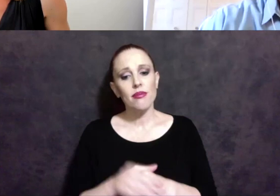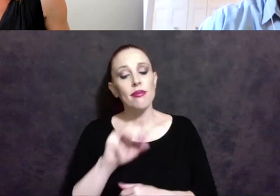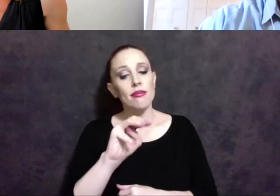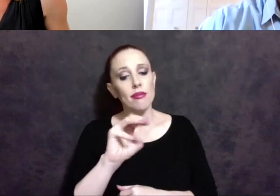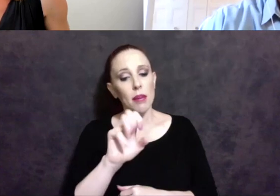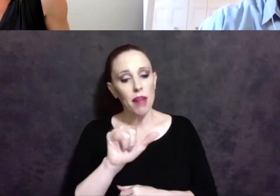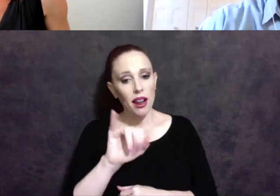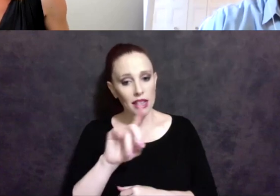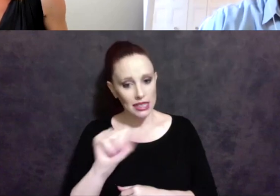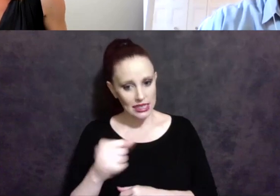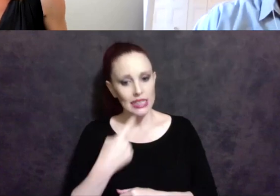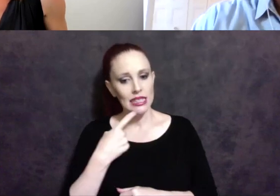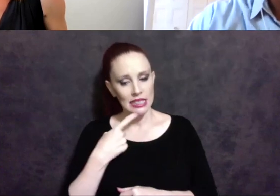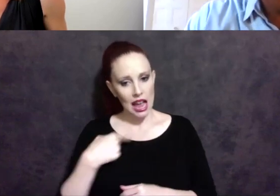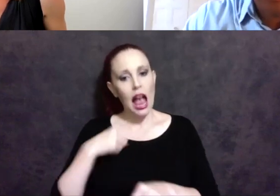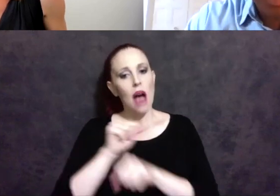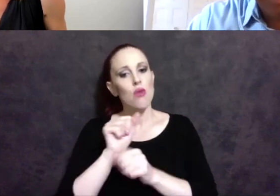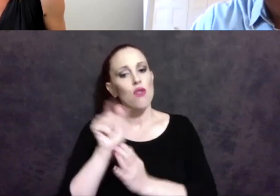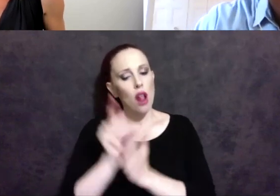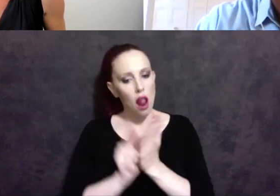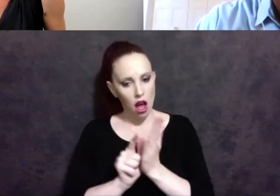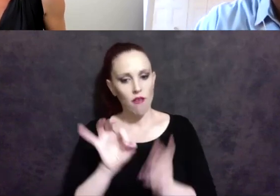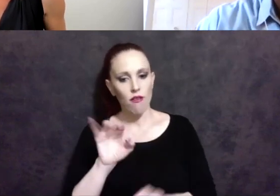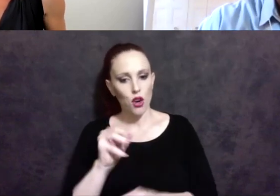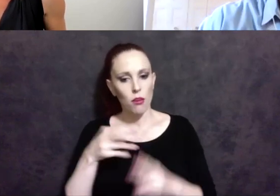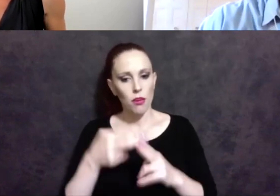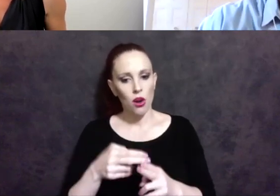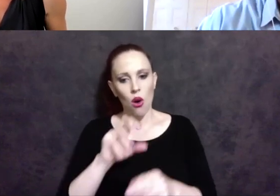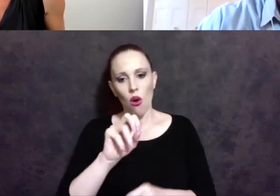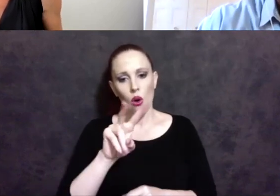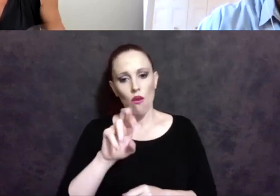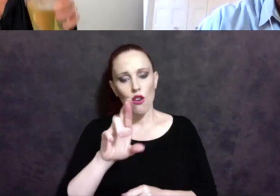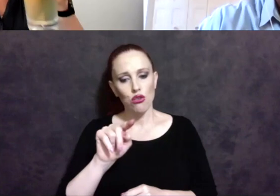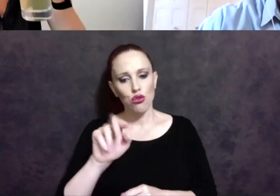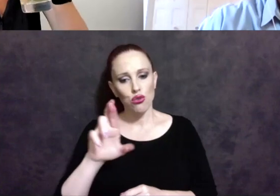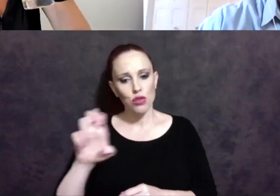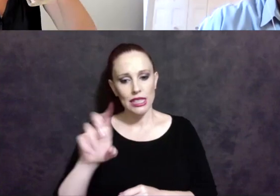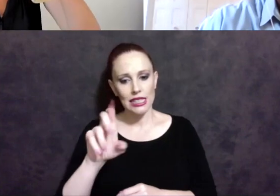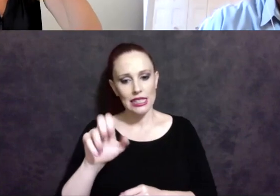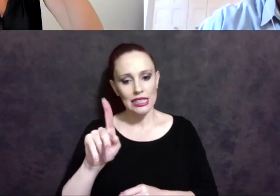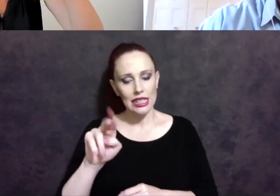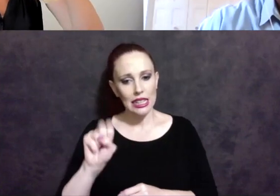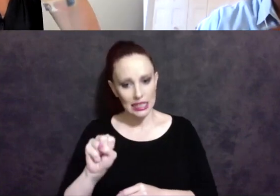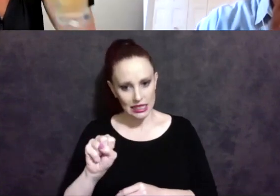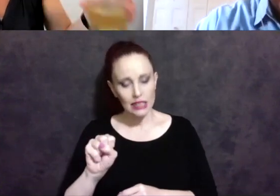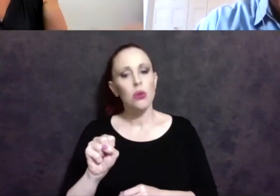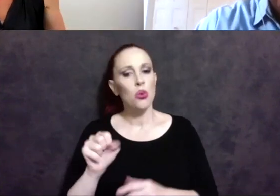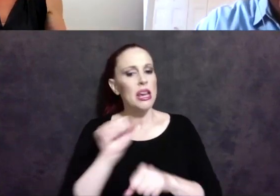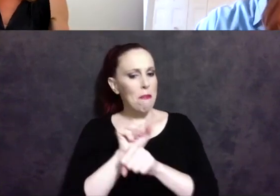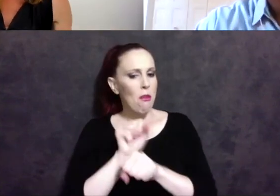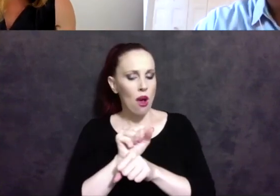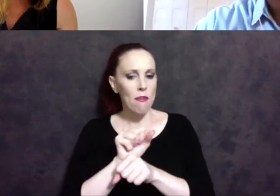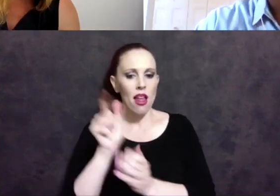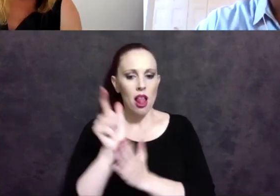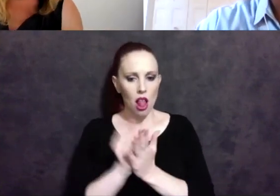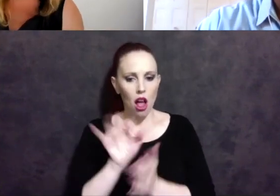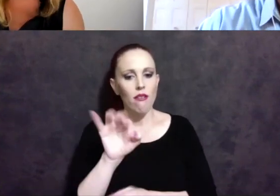As Melinda mentioned, I am a shareholder at a Ogletree Deakins, we are a global employment firm. I do a lot of wage class